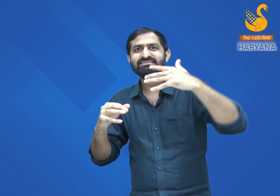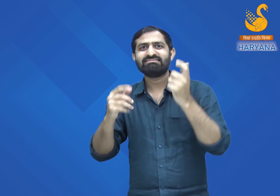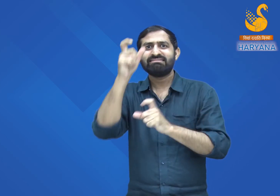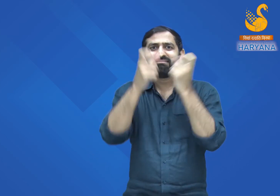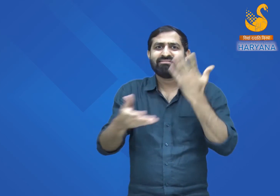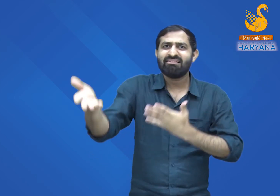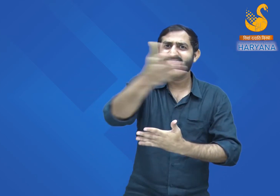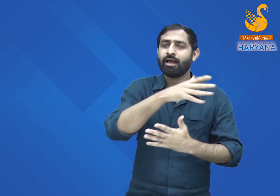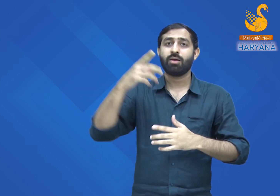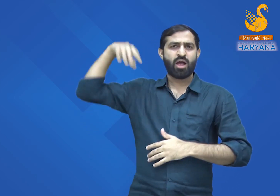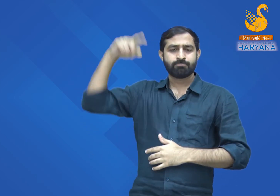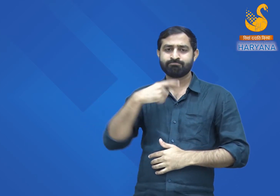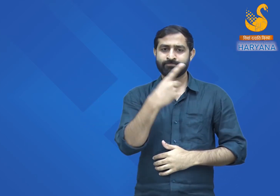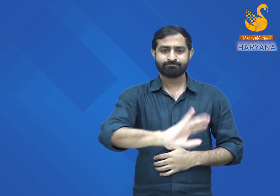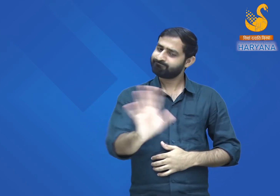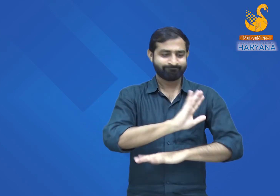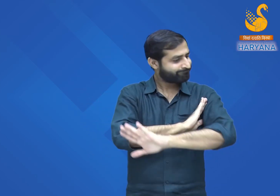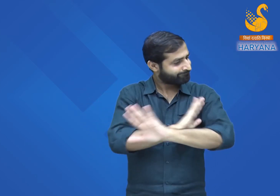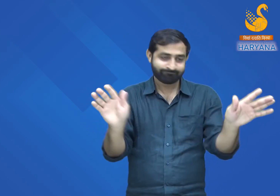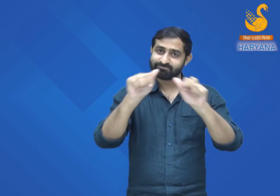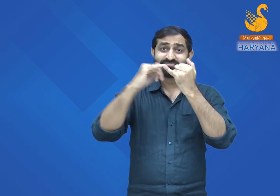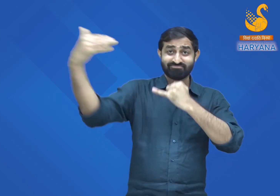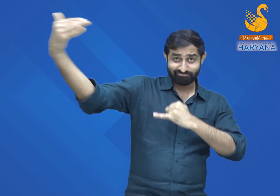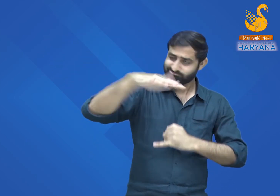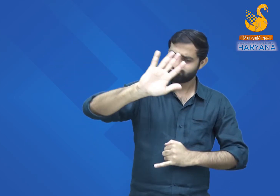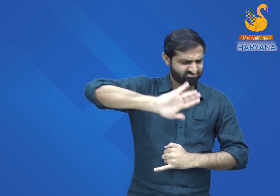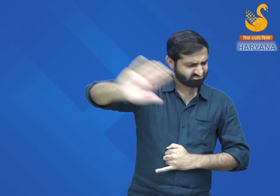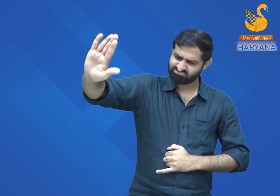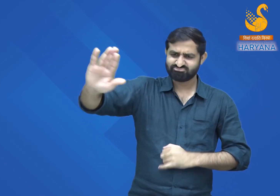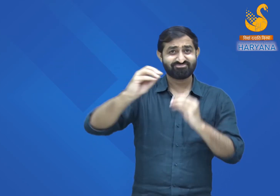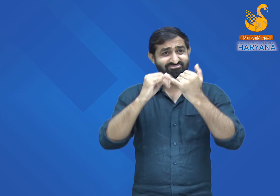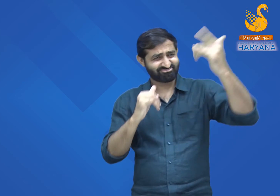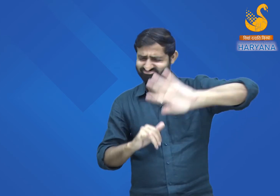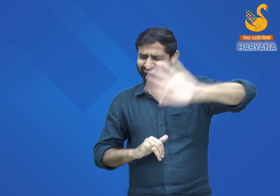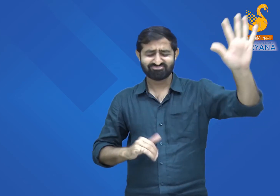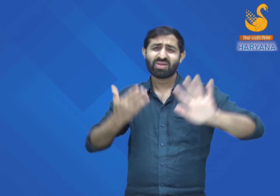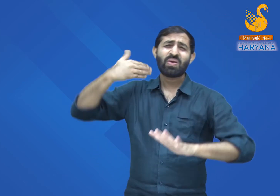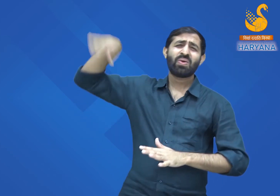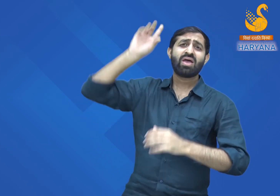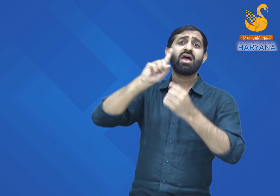Now this change in Indian sign language is due to the language influences that we have got from international signers of different countries